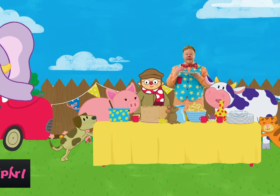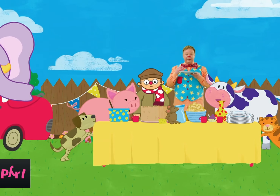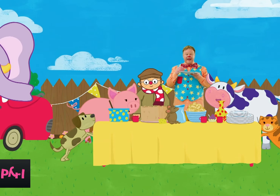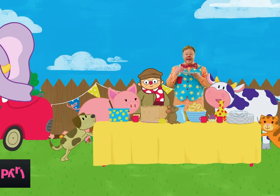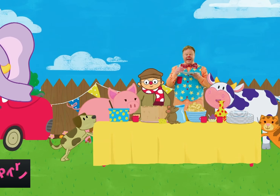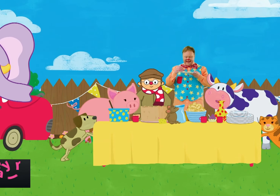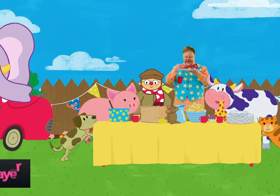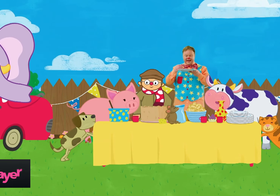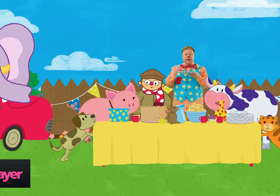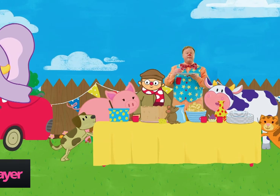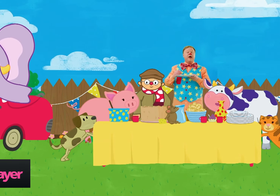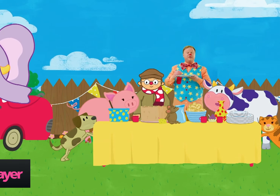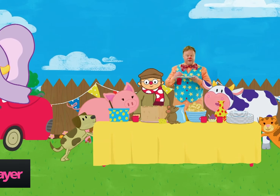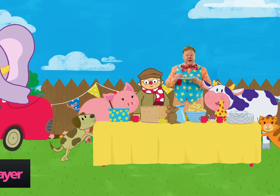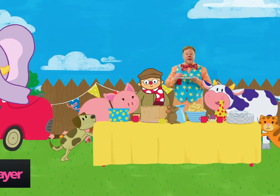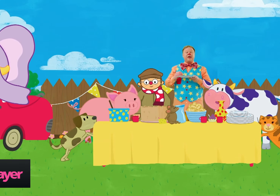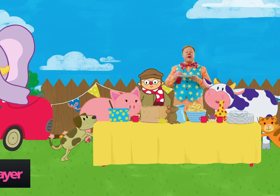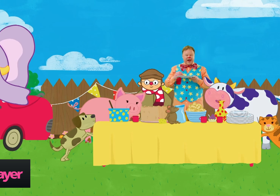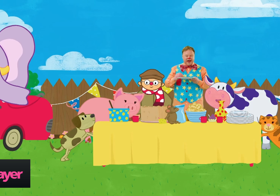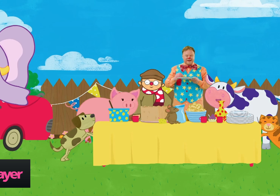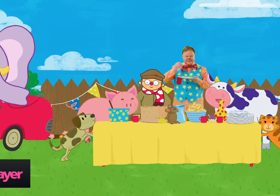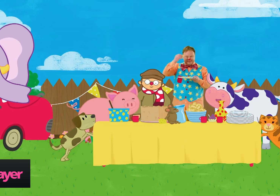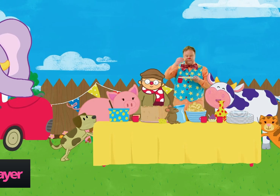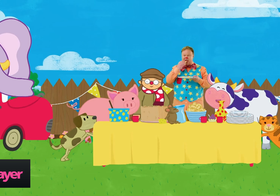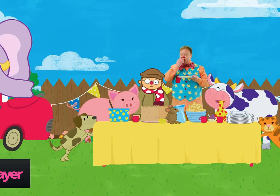yummy the end